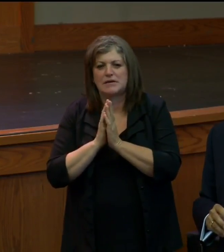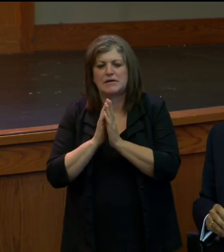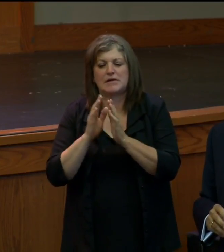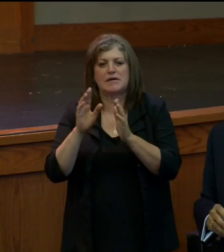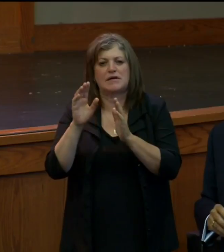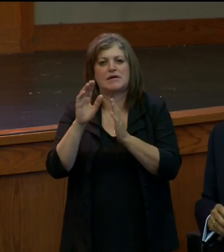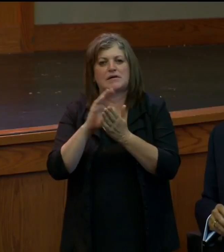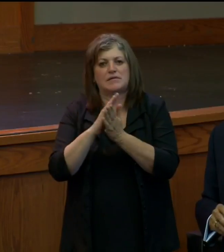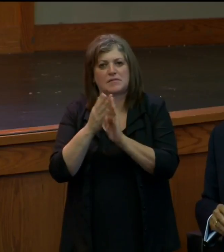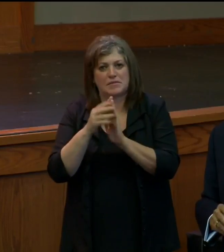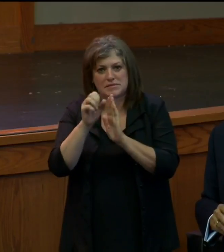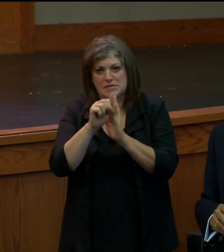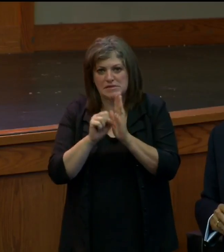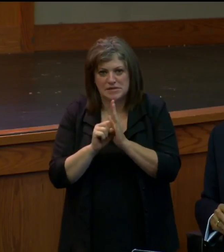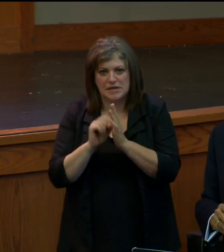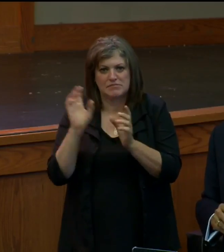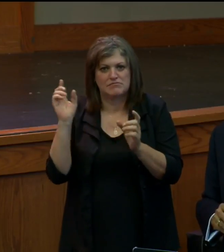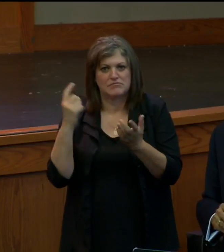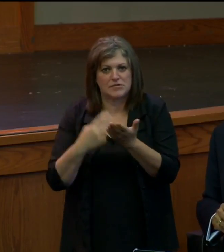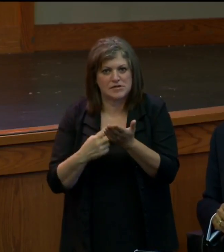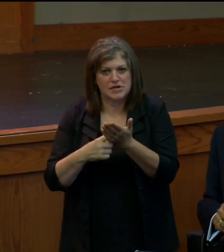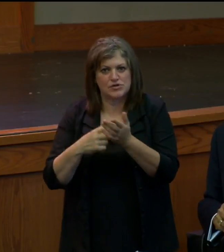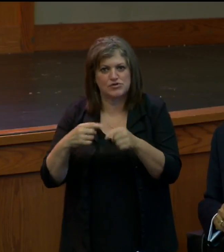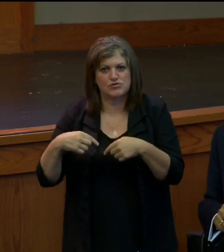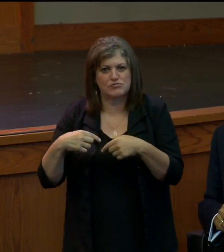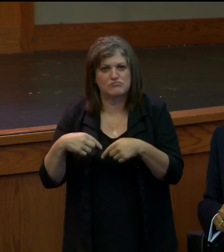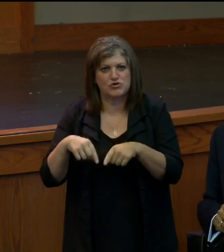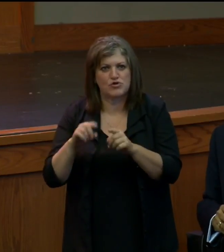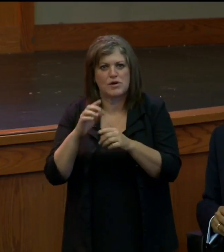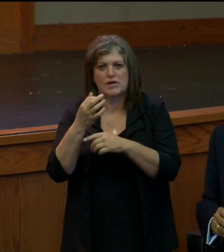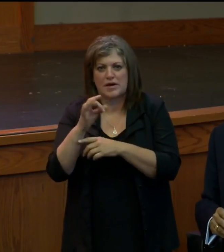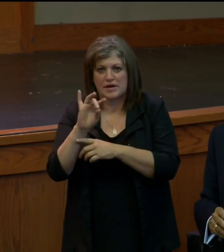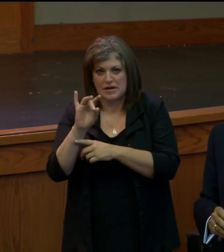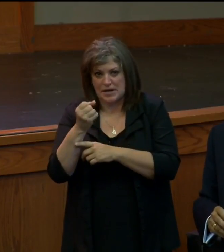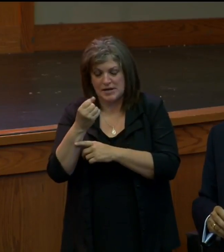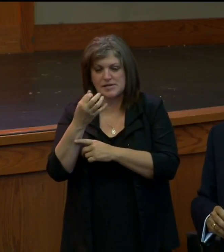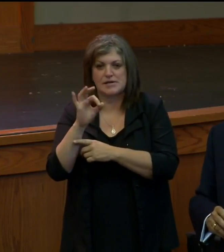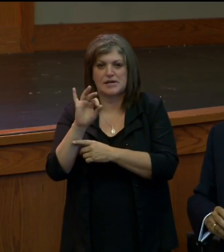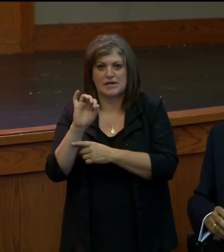ENGAGEMENT DURING THE '80s AND THE EARLY '90s.